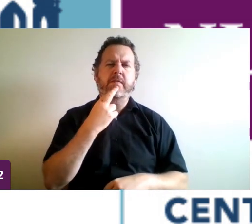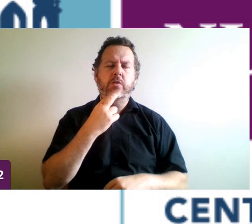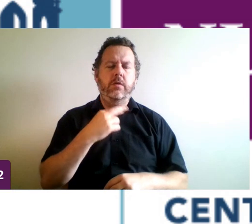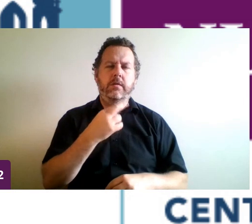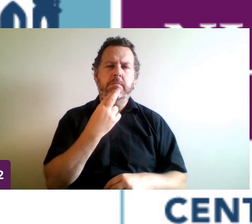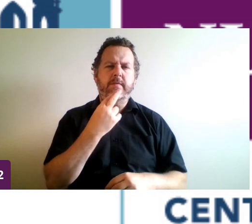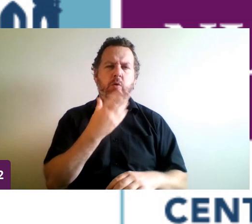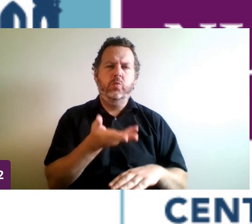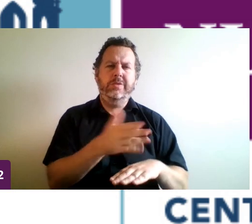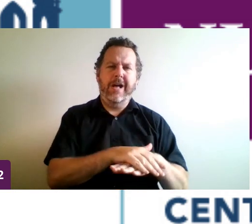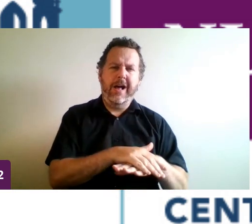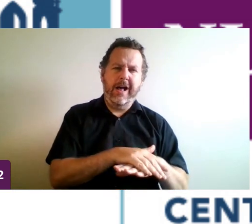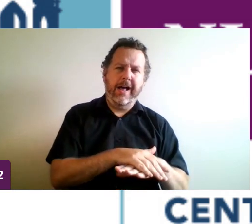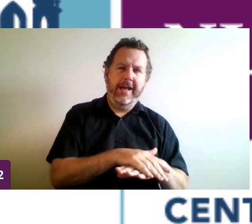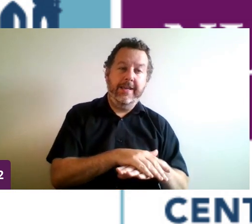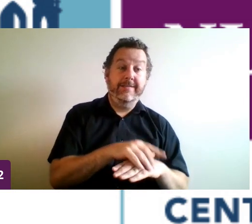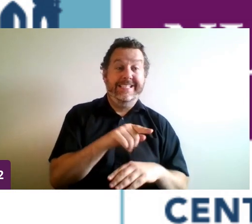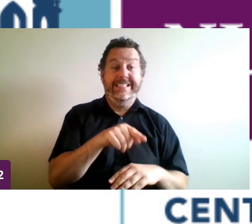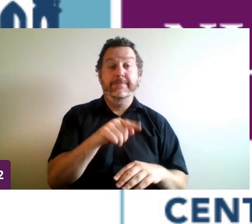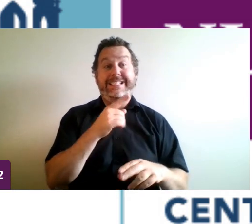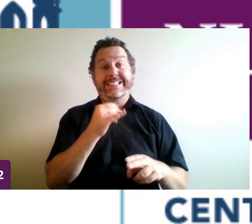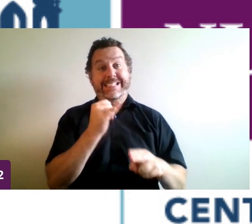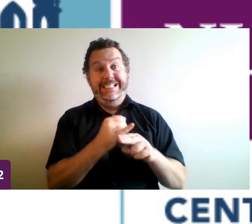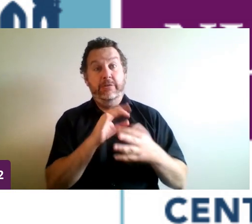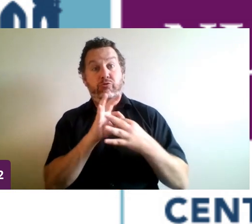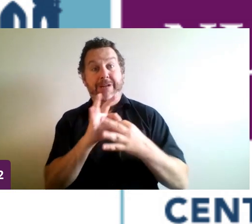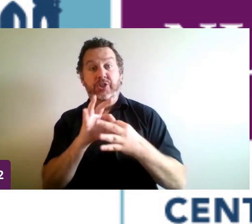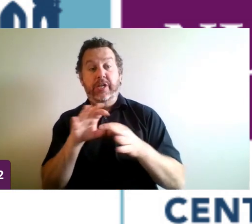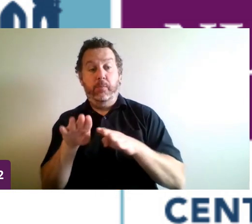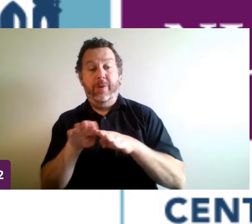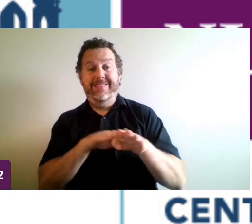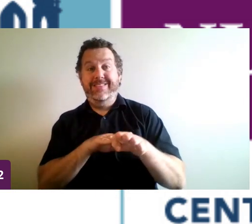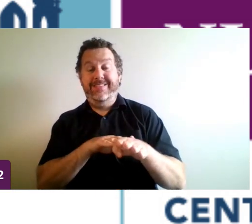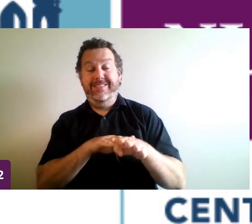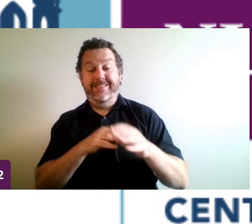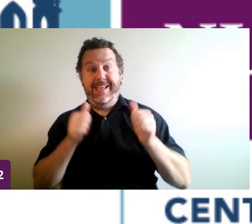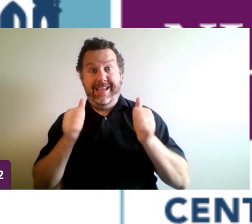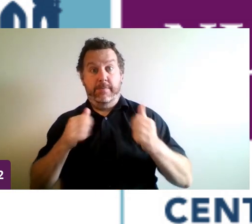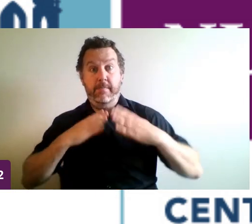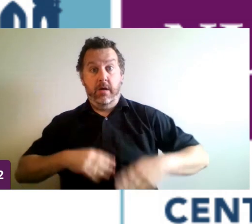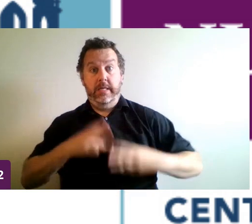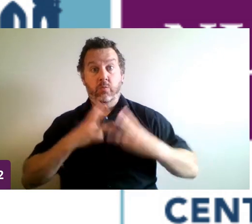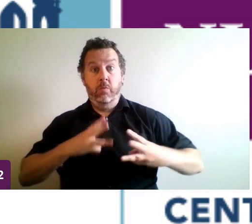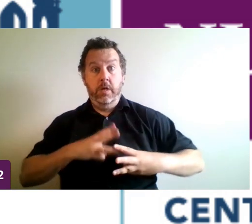And the second is talking about